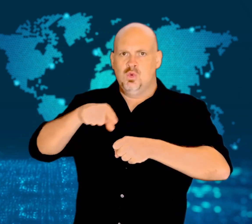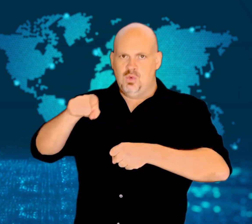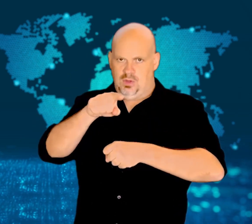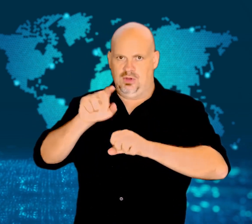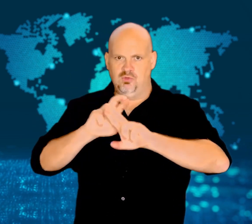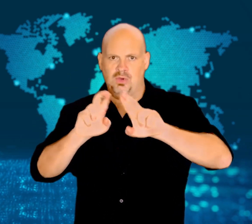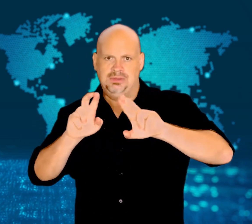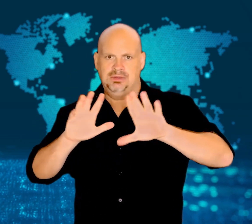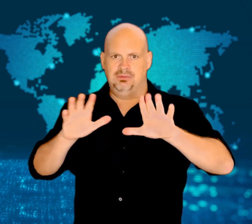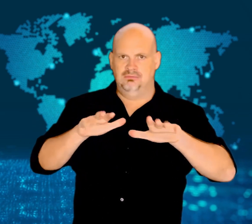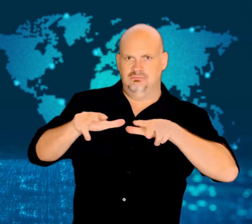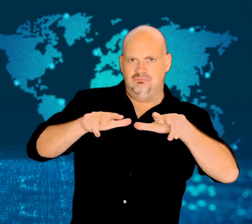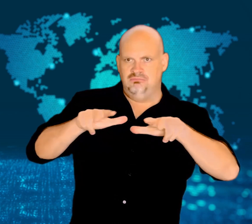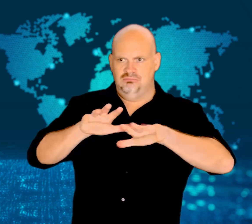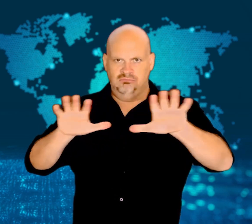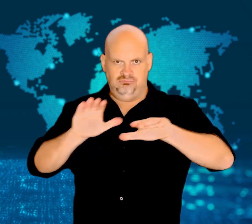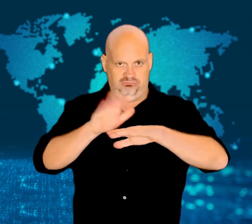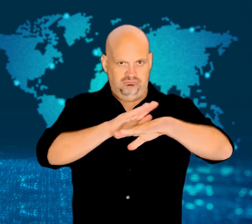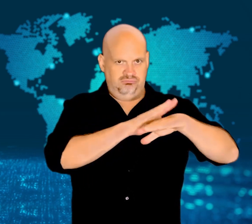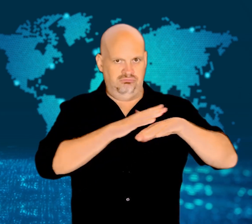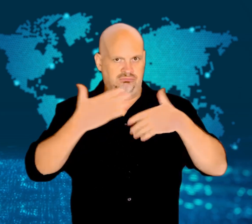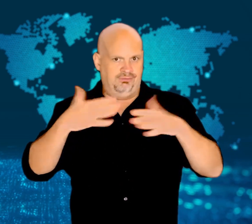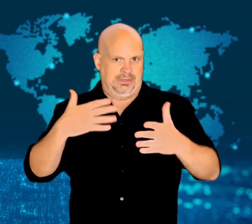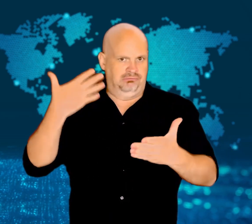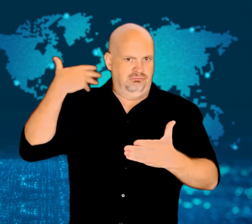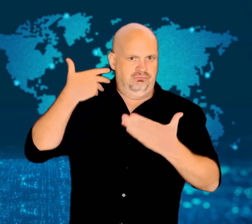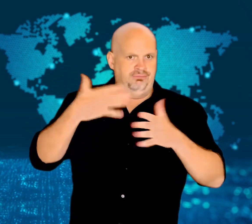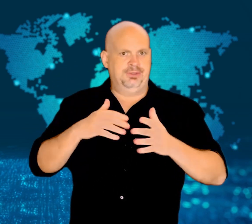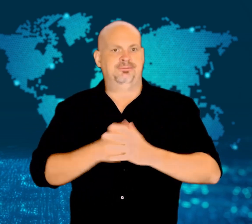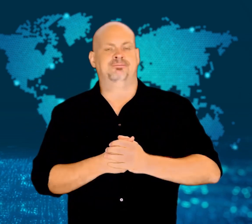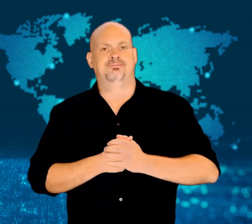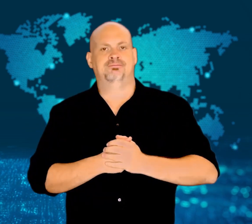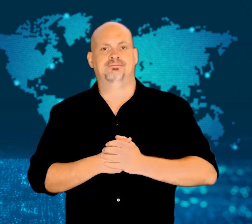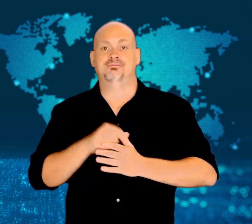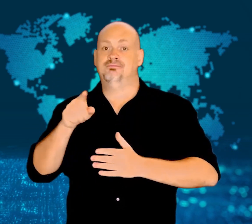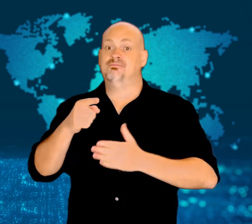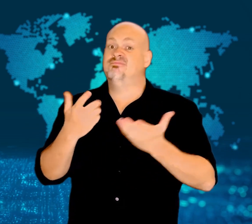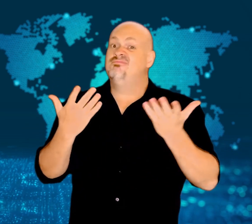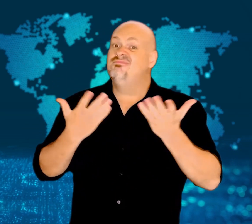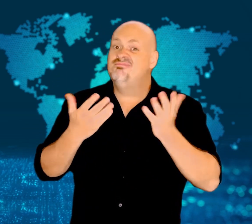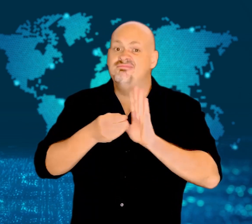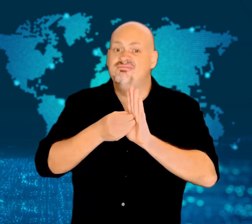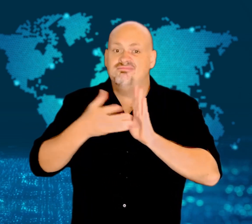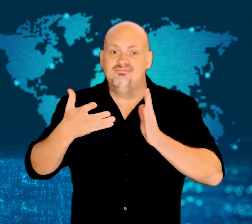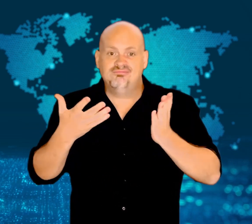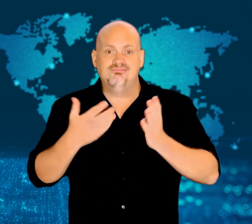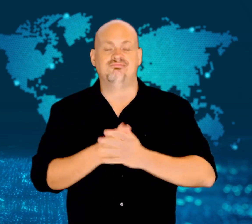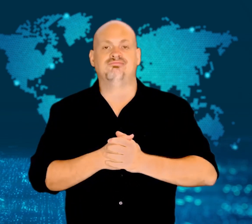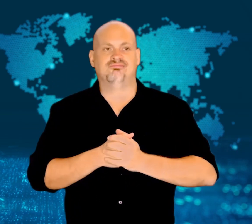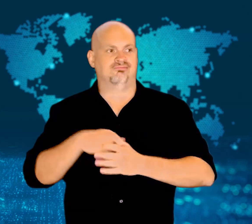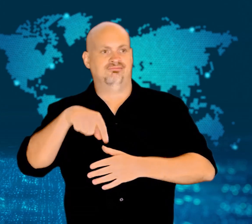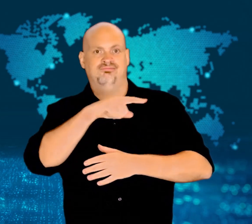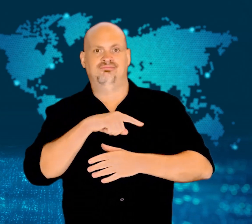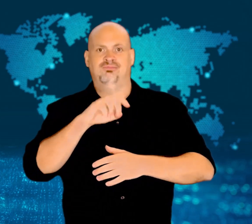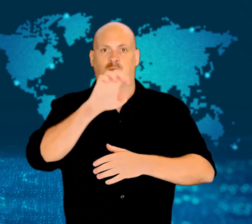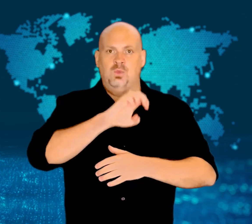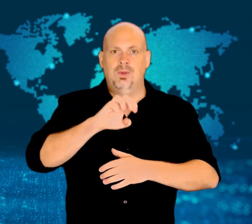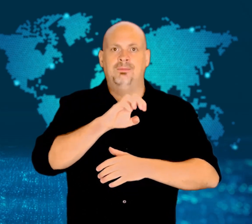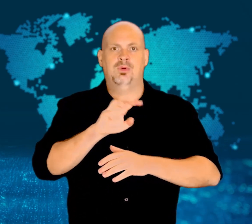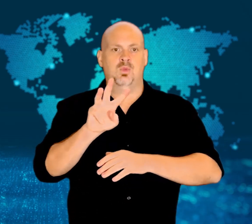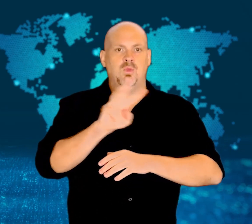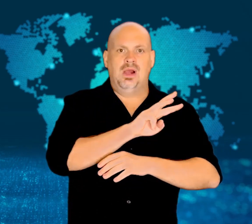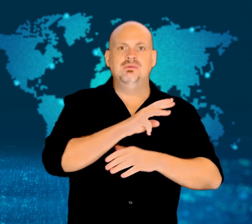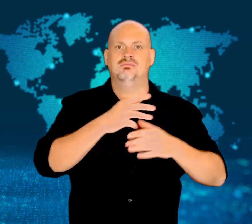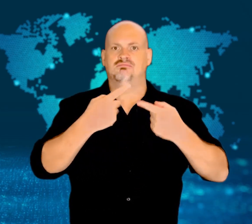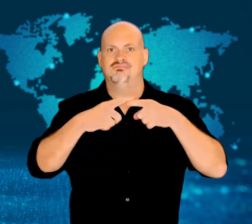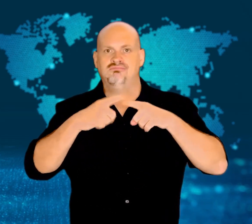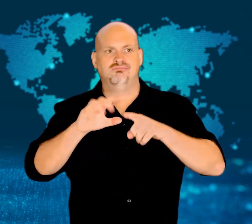His order was in response to the aggressive statements